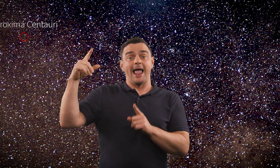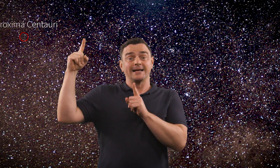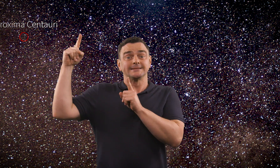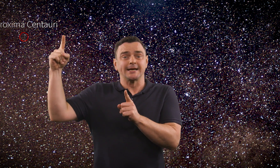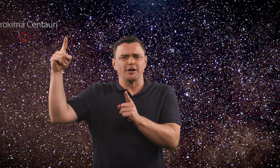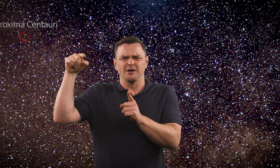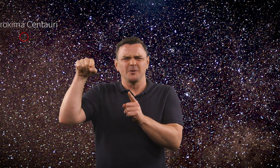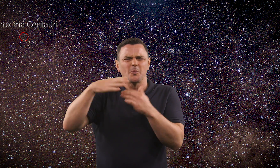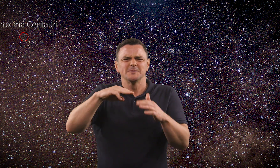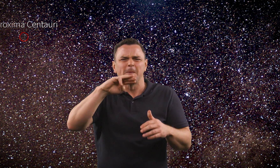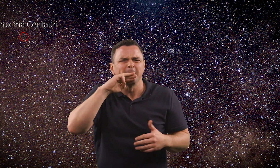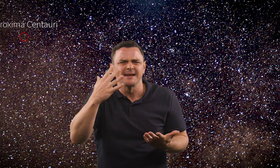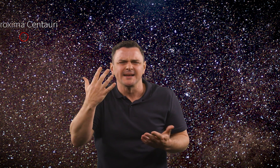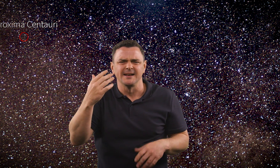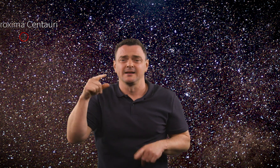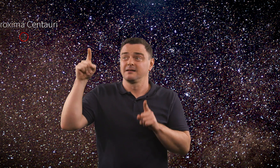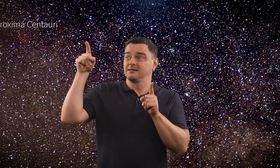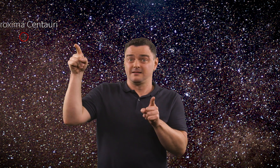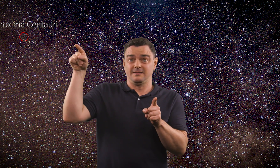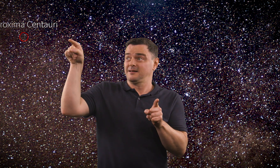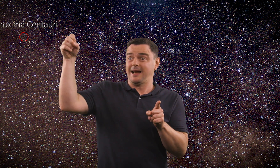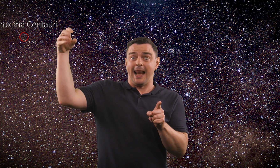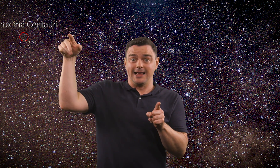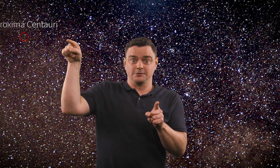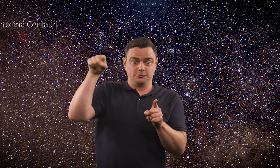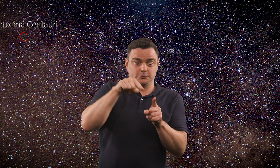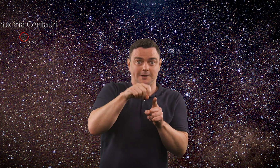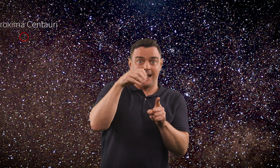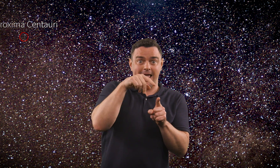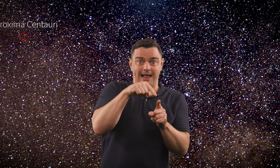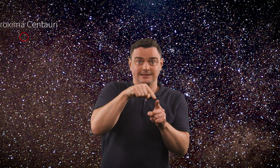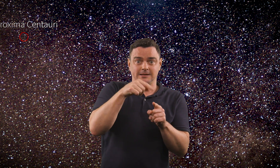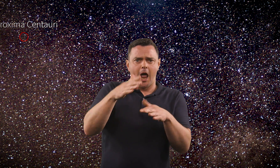So what does a light-year mean? It's a unit of distance that light travels in space.